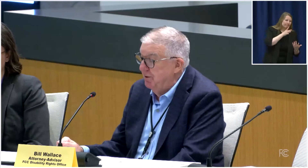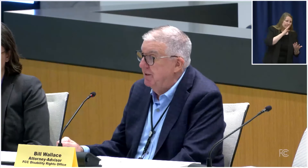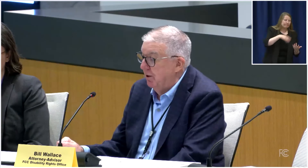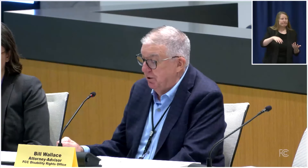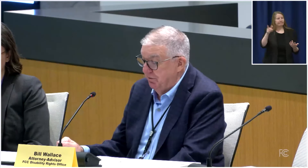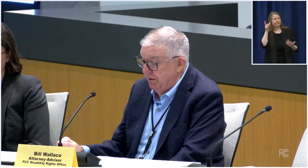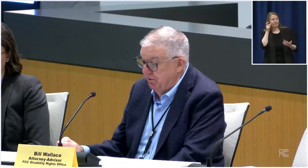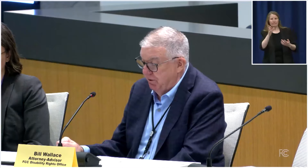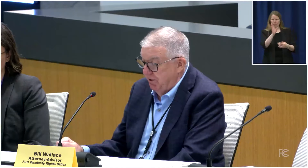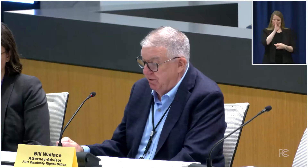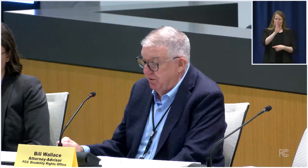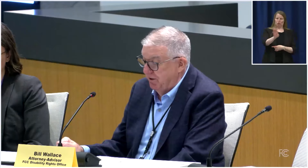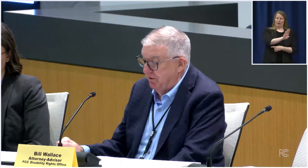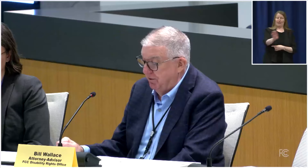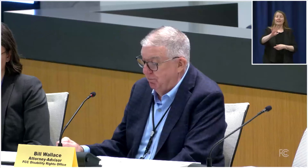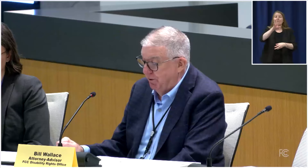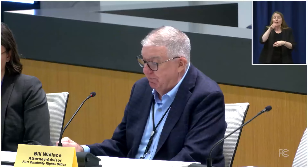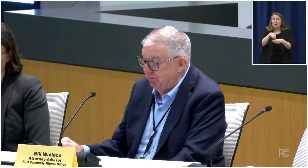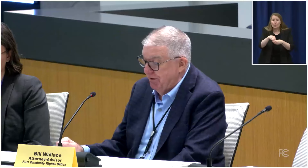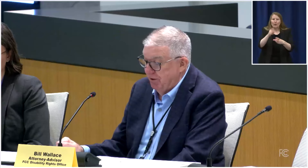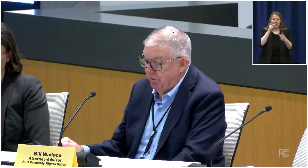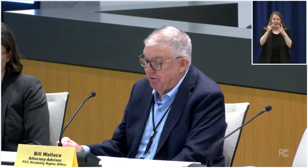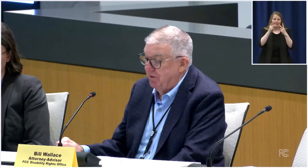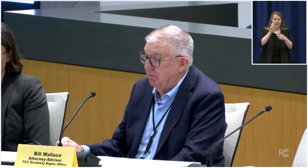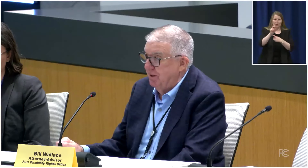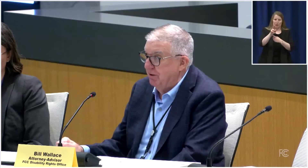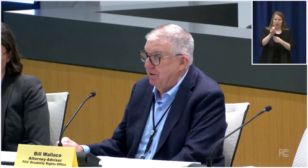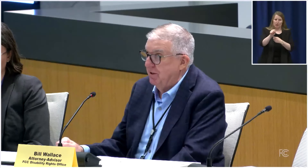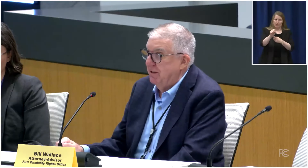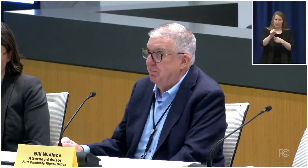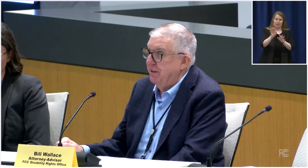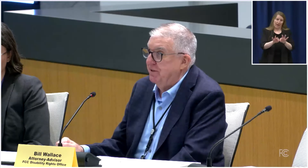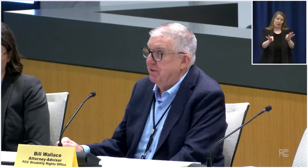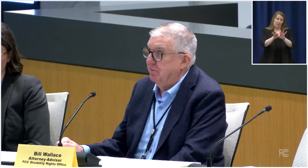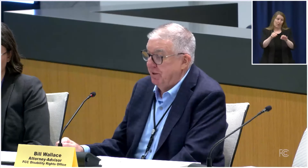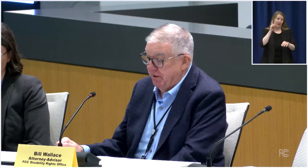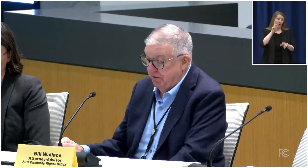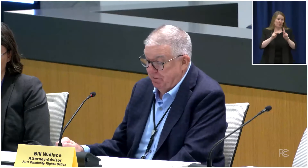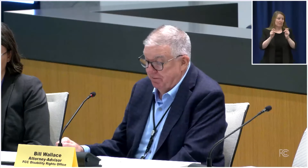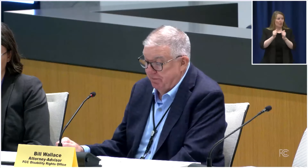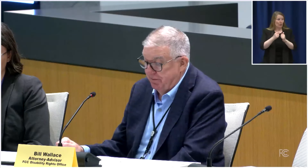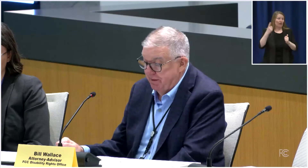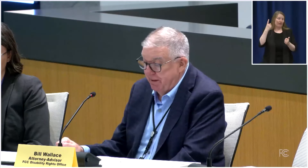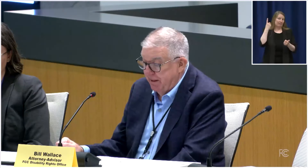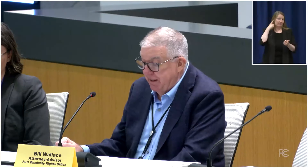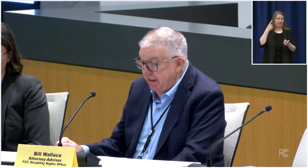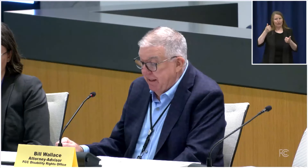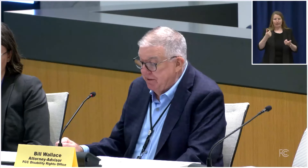DVC EVEN MORE DIRECTLY SUPPORT THE SURPS OF SECTION 2 25 BECAUSE THEY -- 225 BECAUSE THEY INCREASE THE